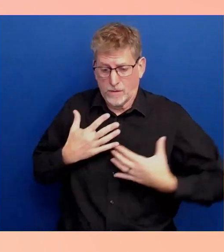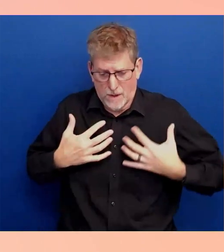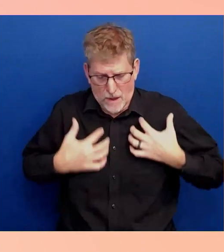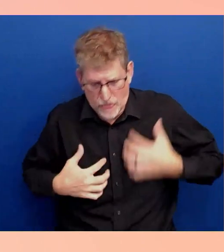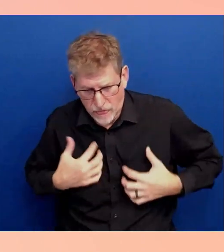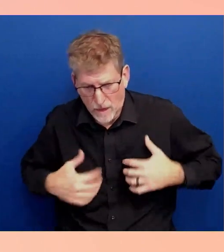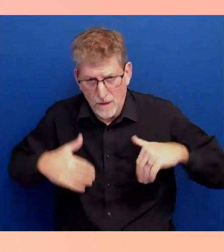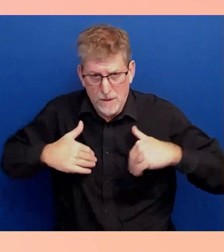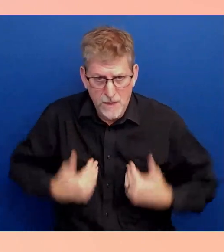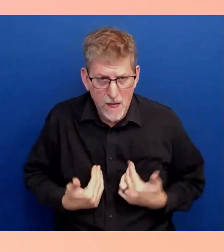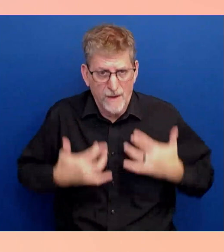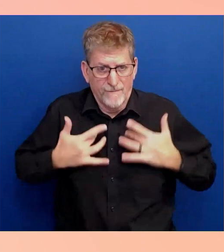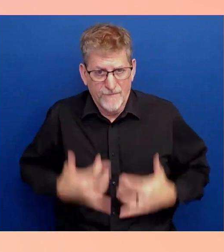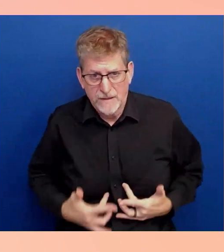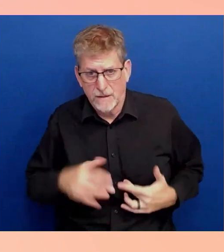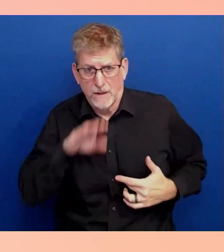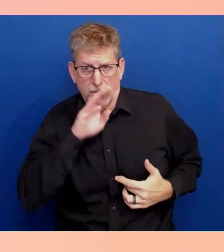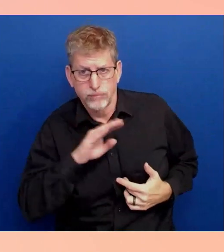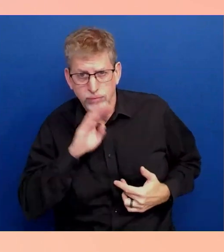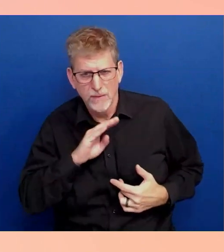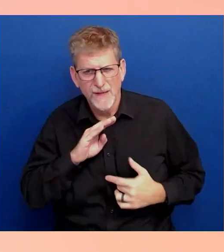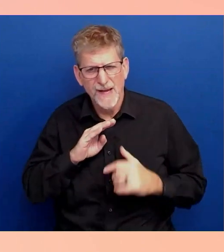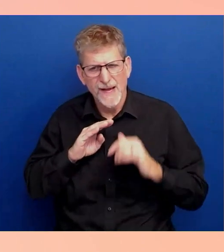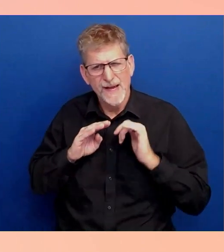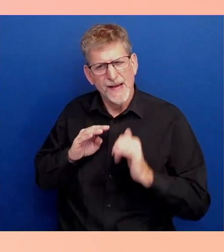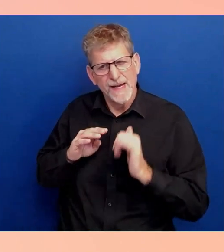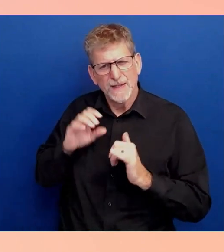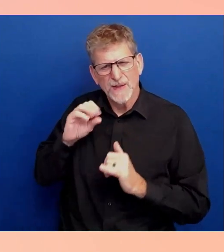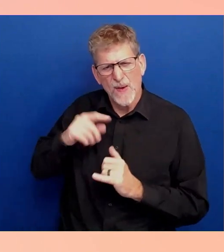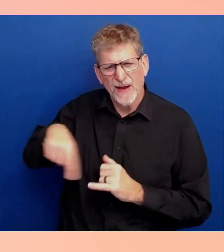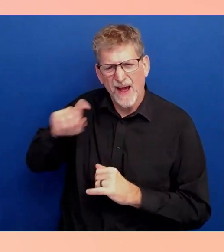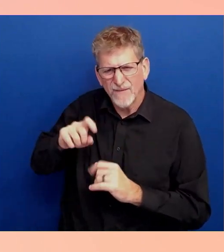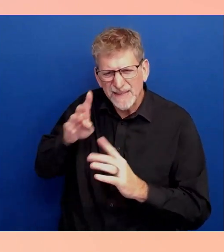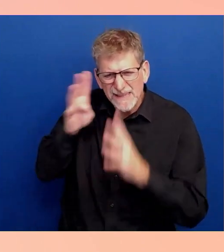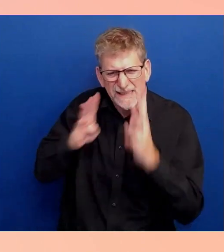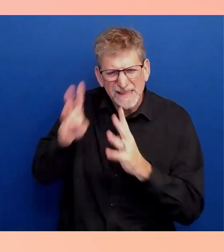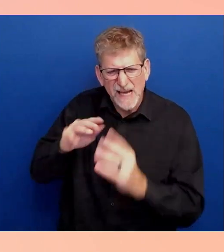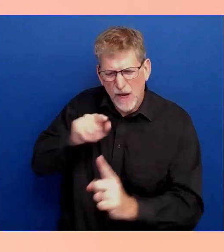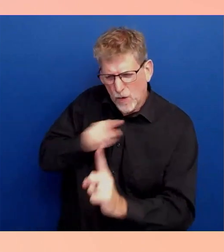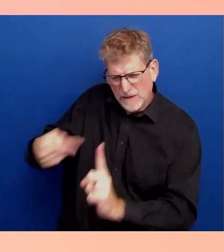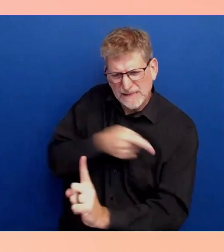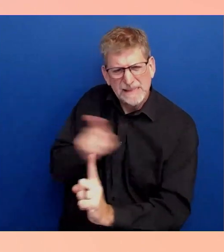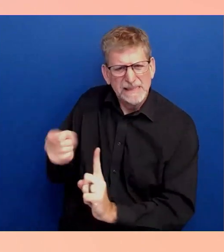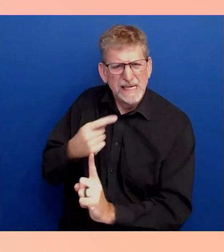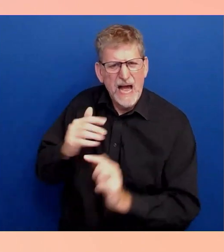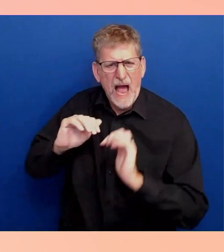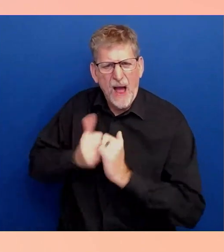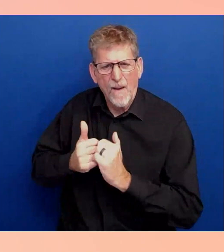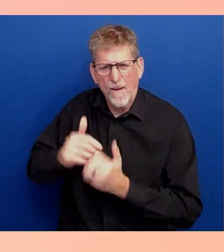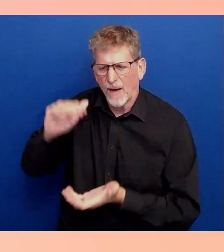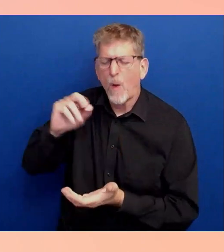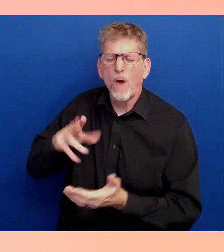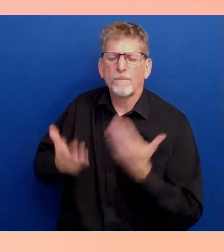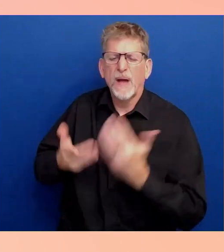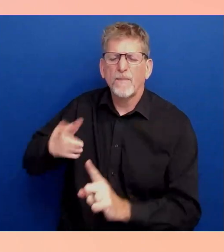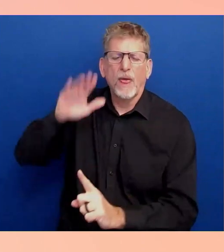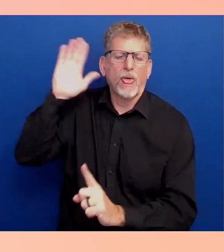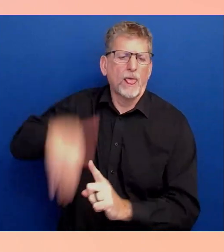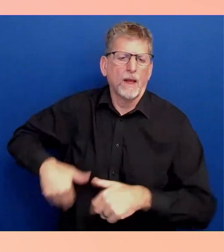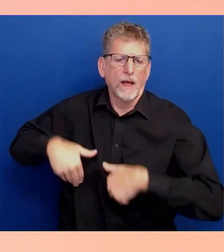invent their own workarounds or abandon a task completely. Giving users things like QuickStart templates, breaking things up into smaller steps